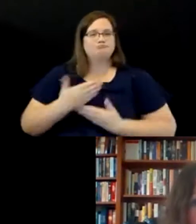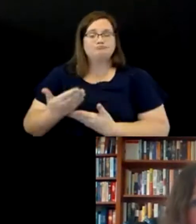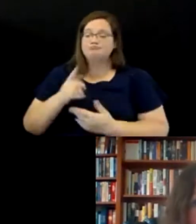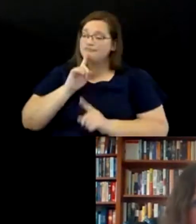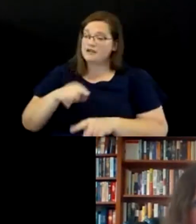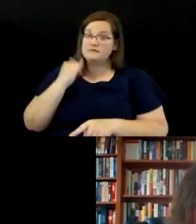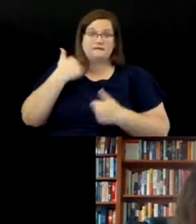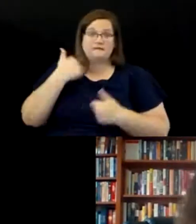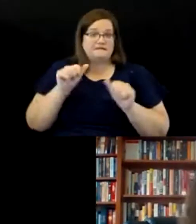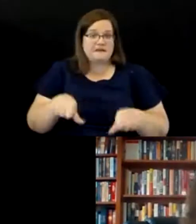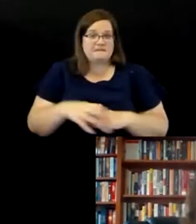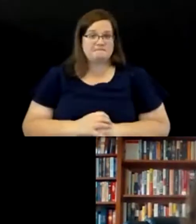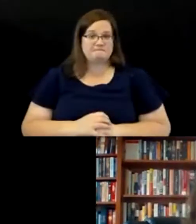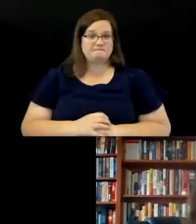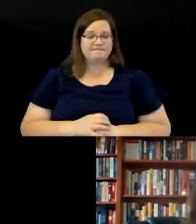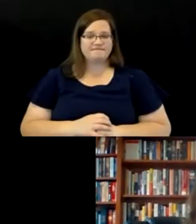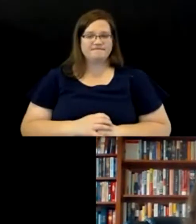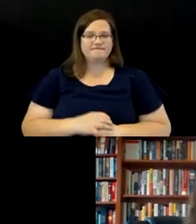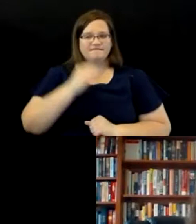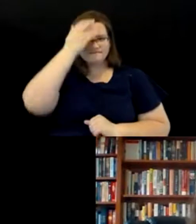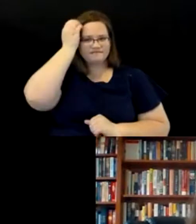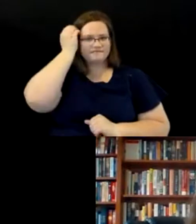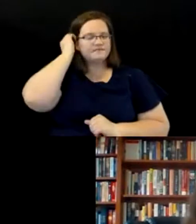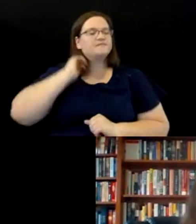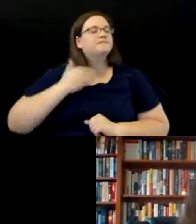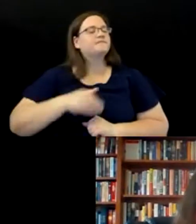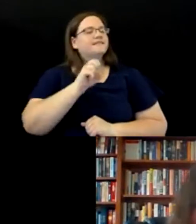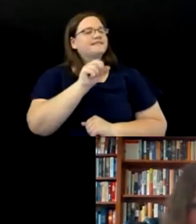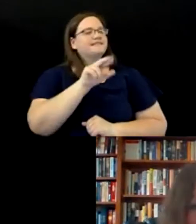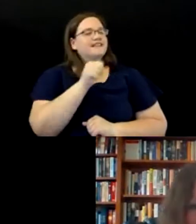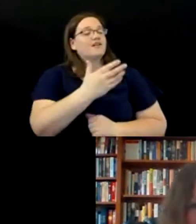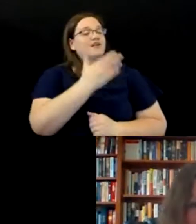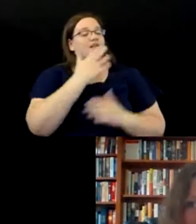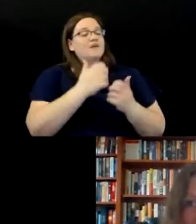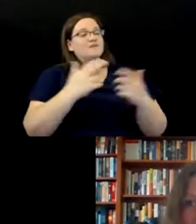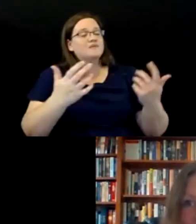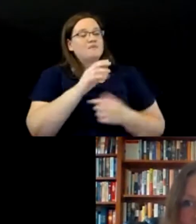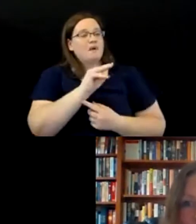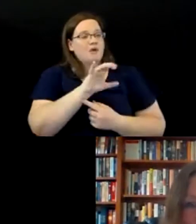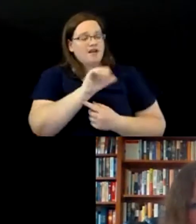Sarah: This is Sarah. Thanks so much, Monica. And thanks again, Sean,